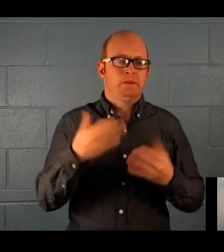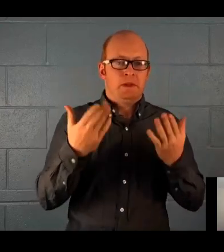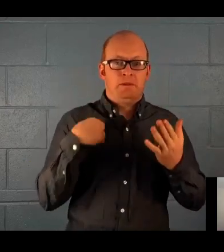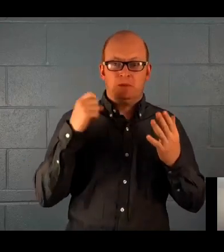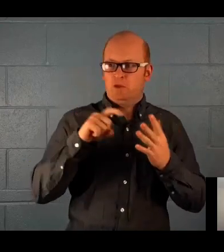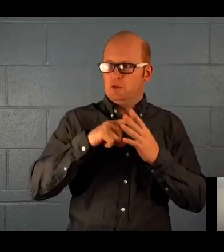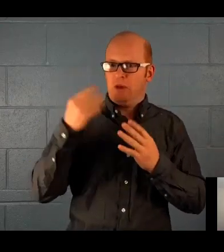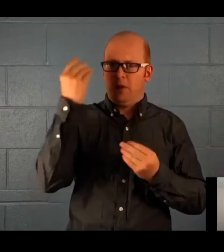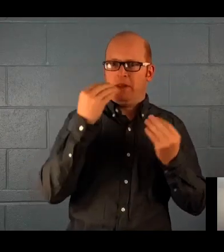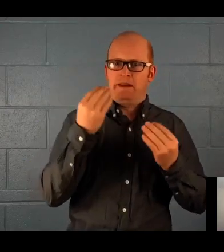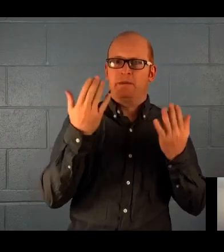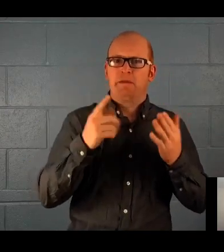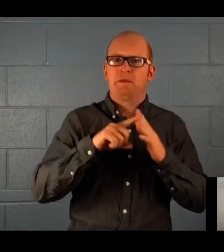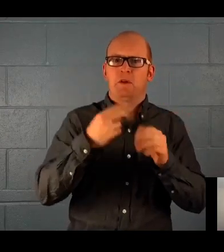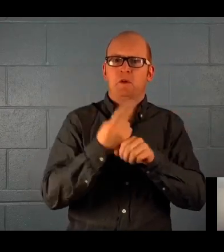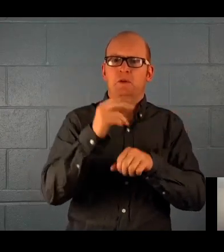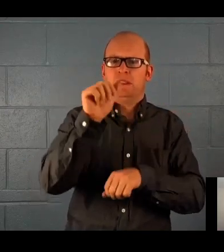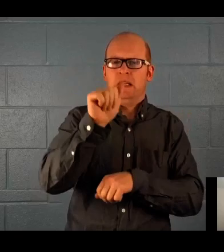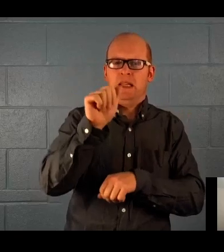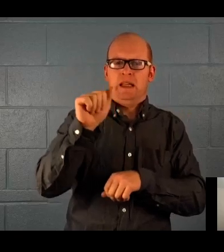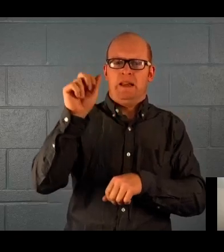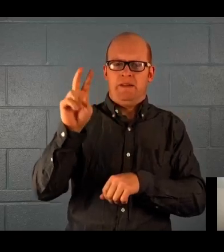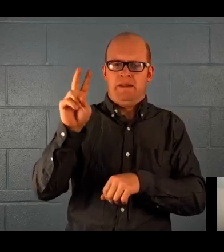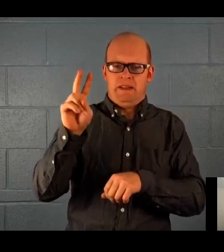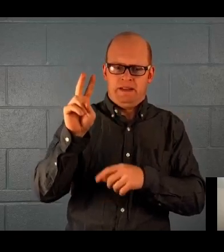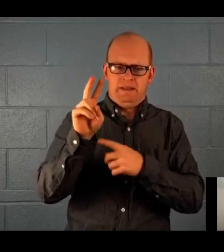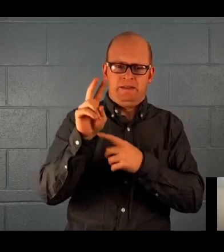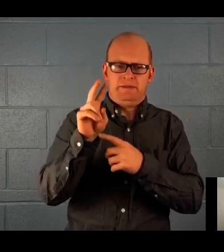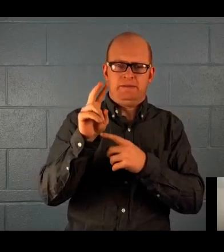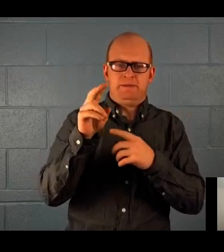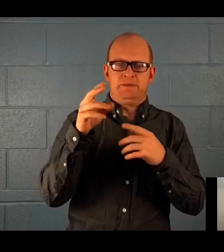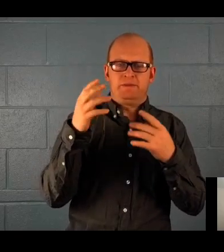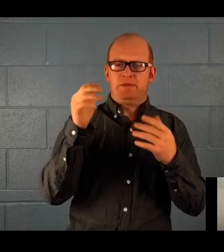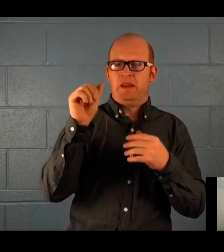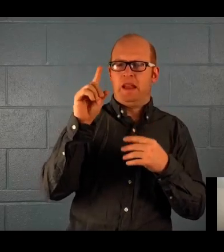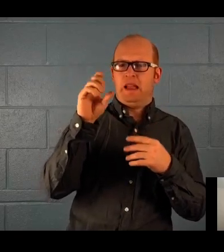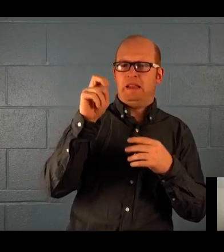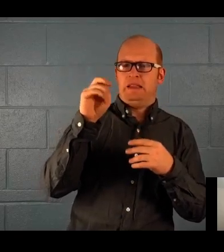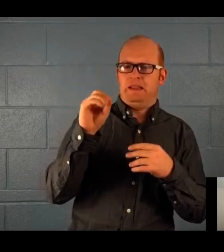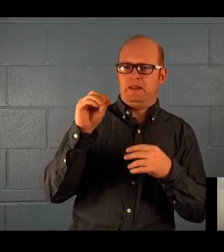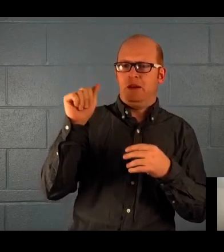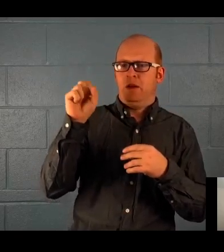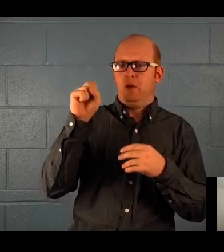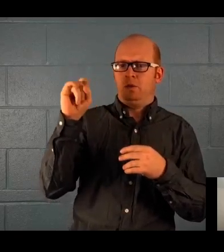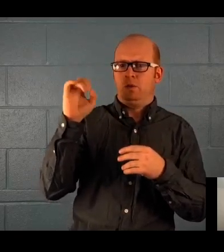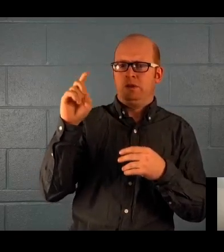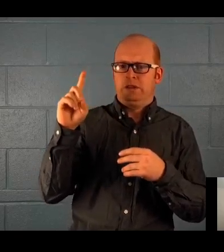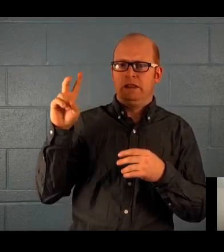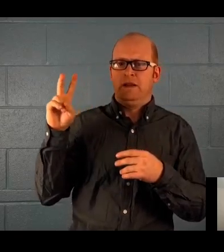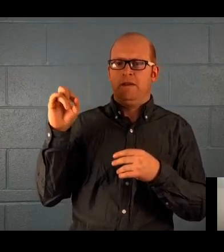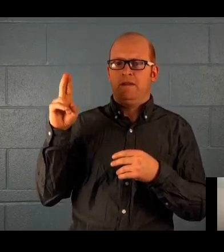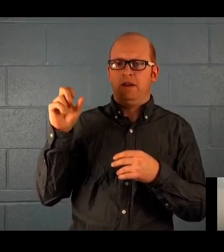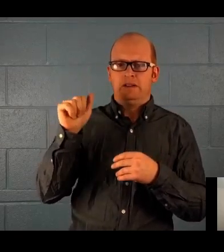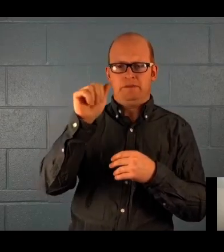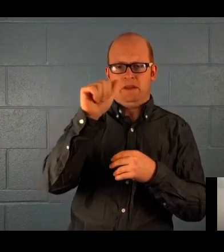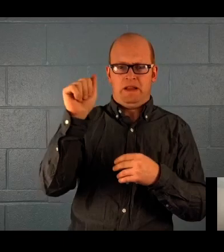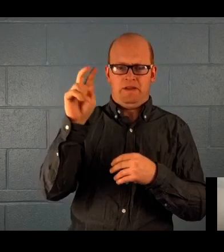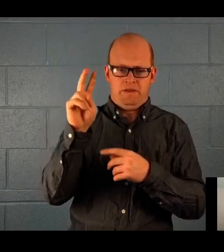about using AAV, or adeno-associated virus, to deliver this large gene. AAV has really become the gold standard